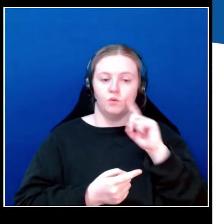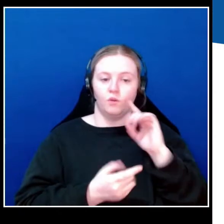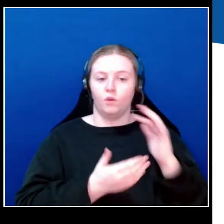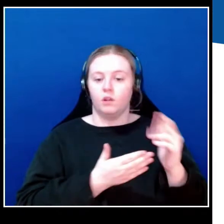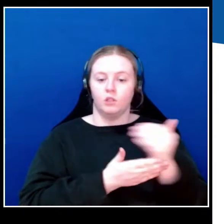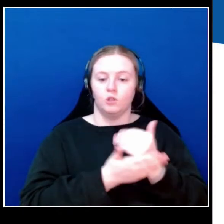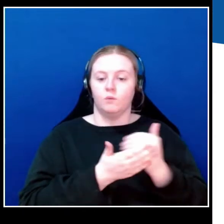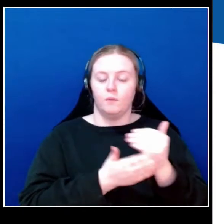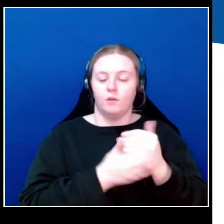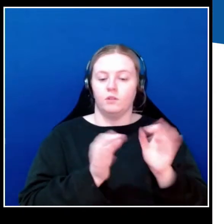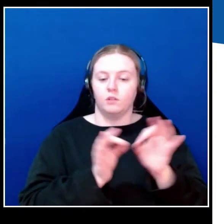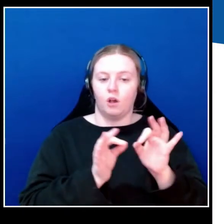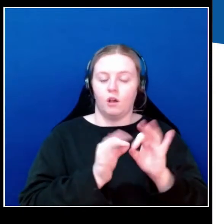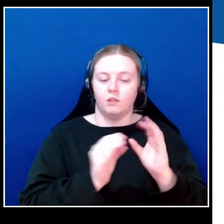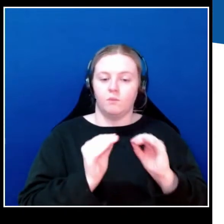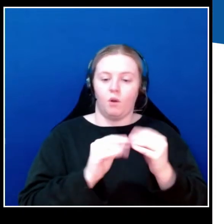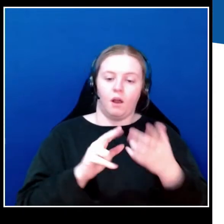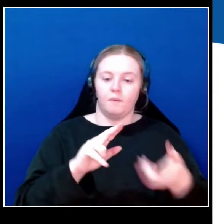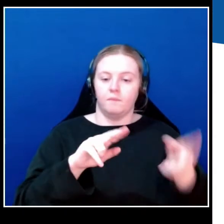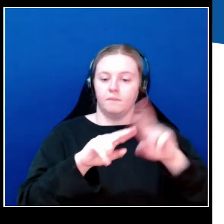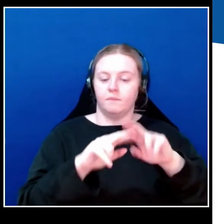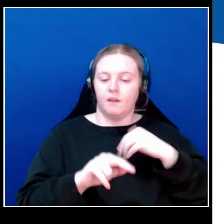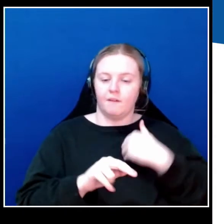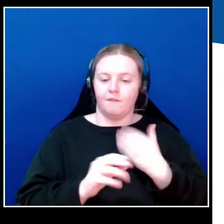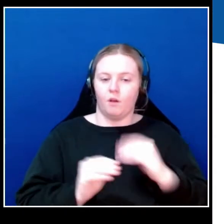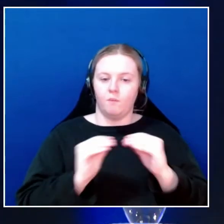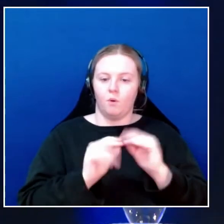due to the increase in traffic and inflationary pressures.